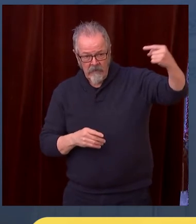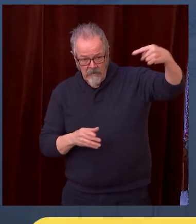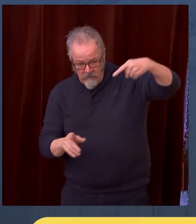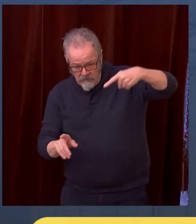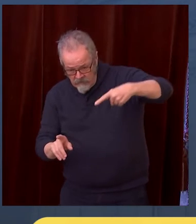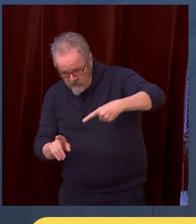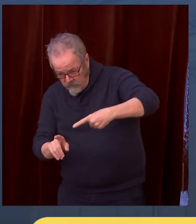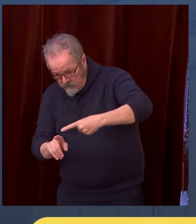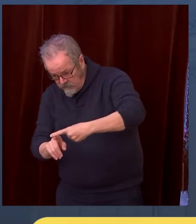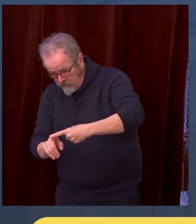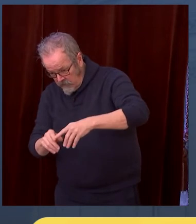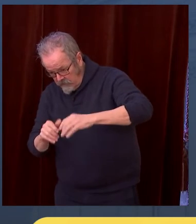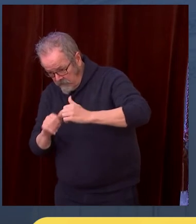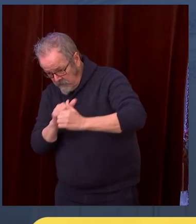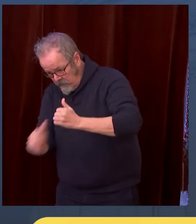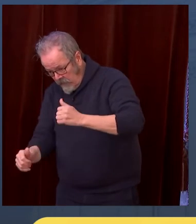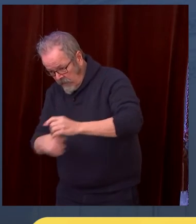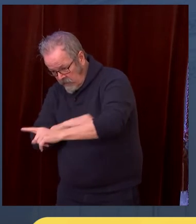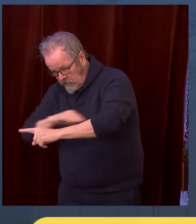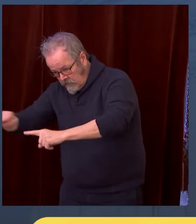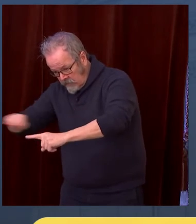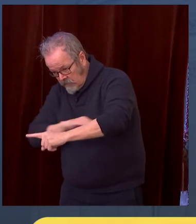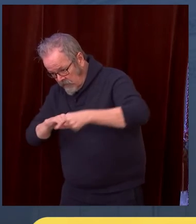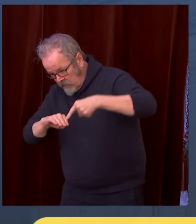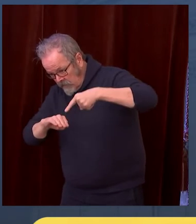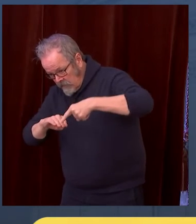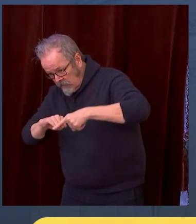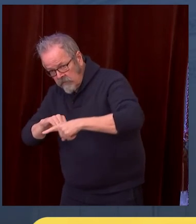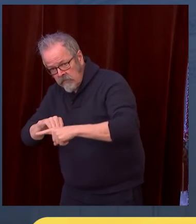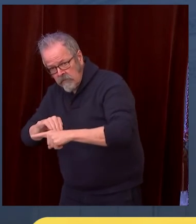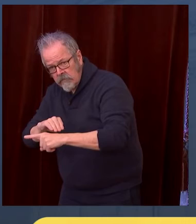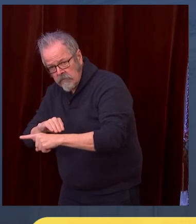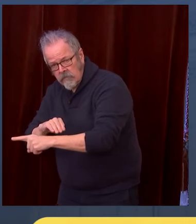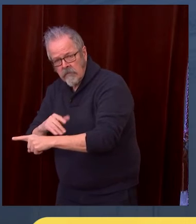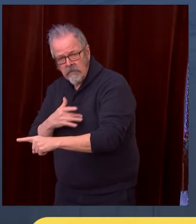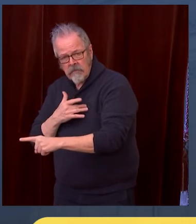believe we will be safe to be able to eliminate some of our common